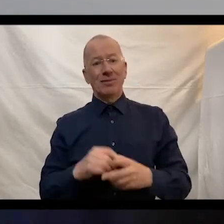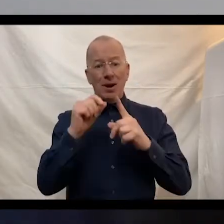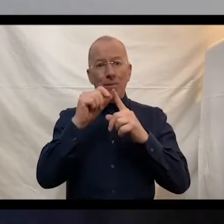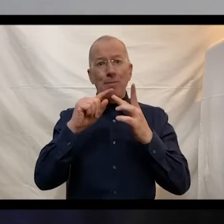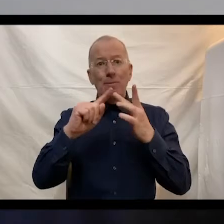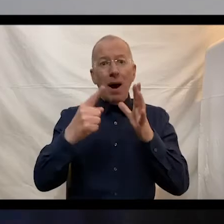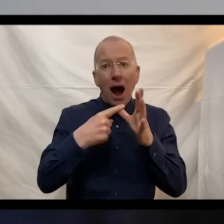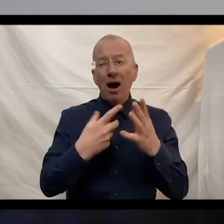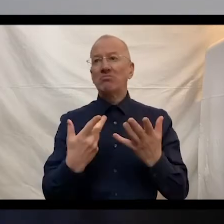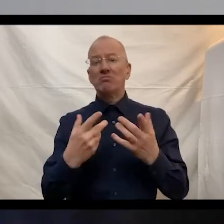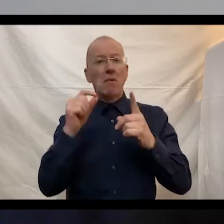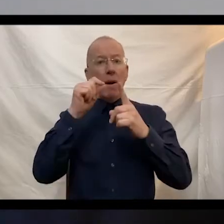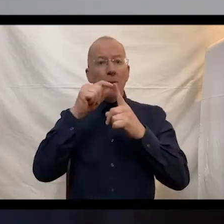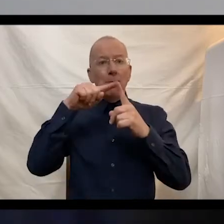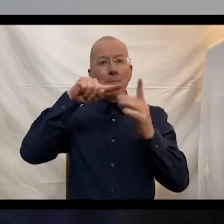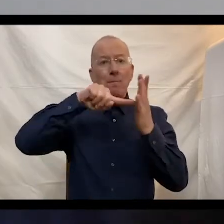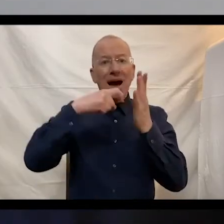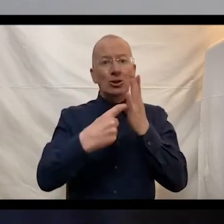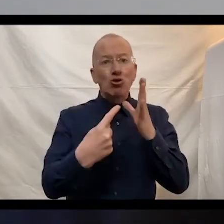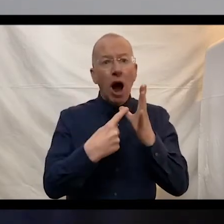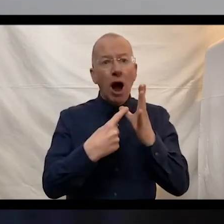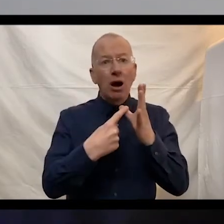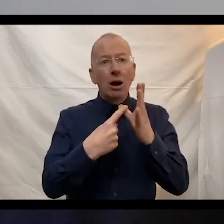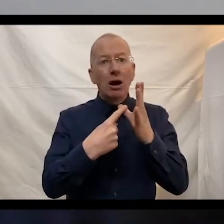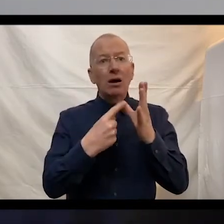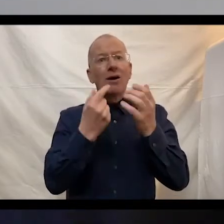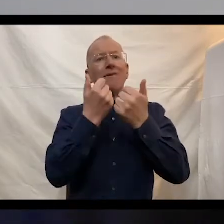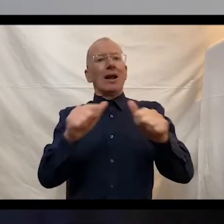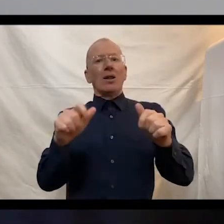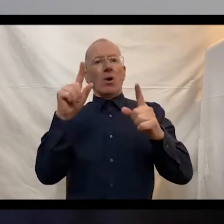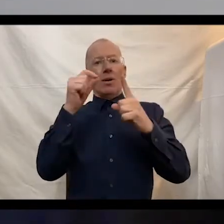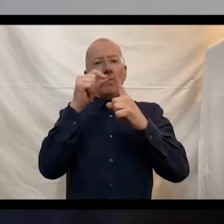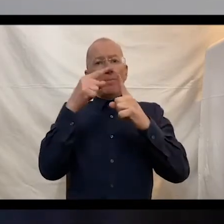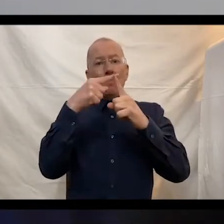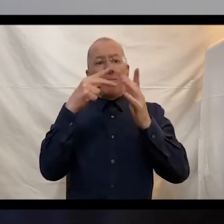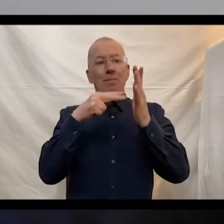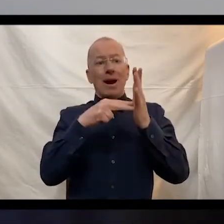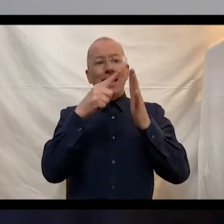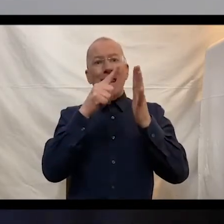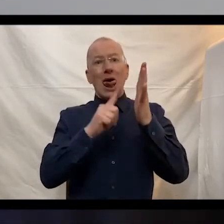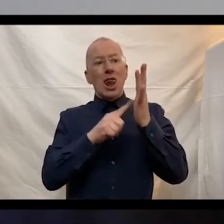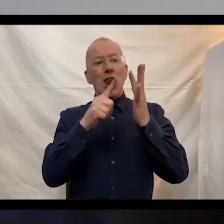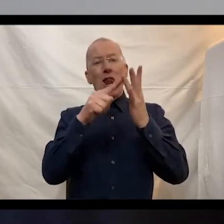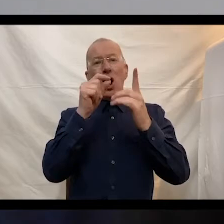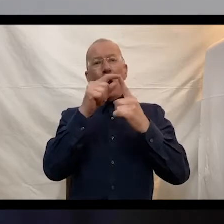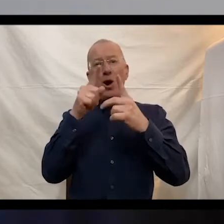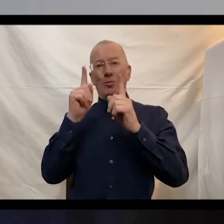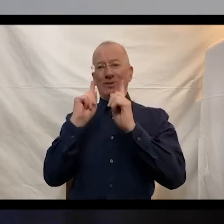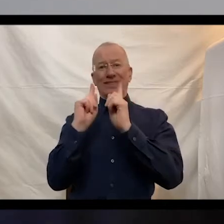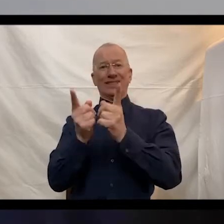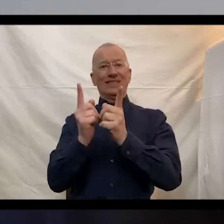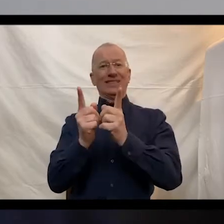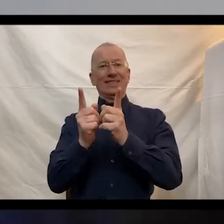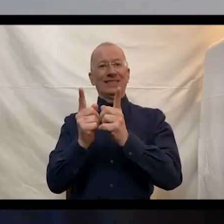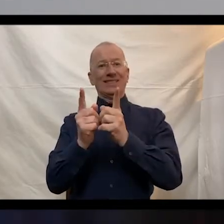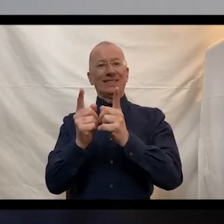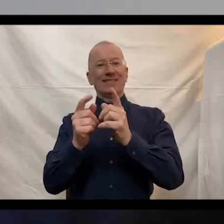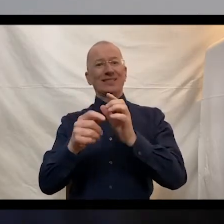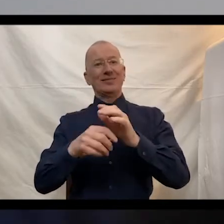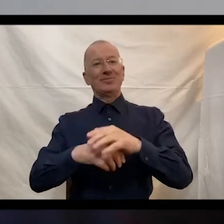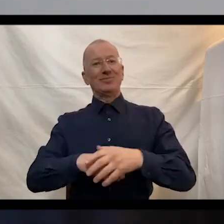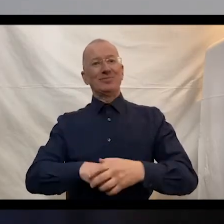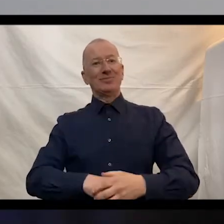Pia, Petra And finally, Penelope.